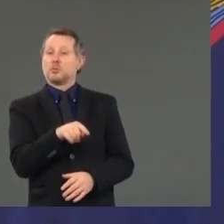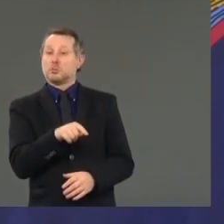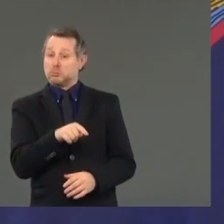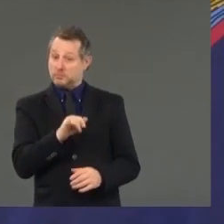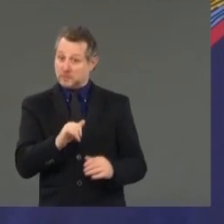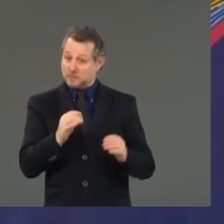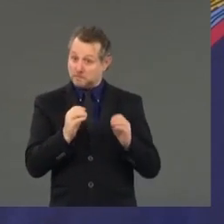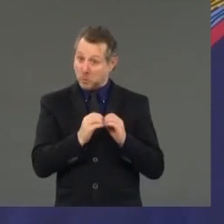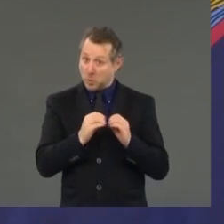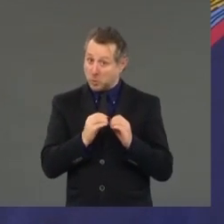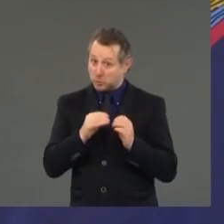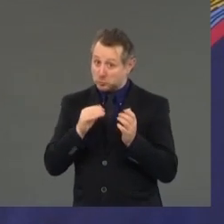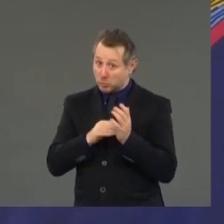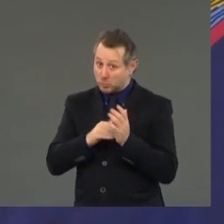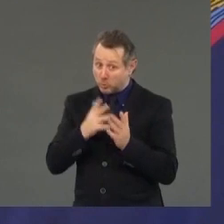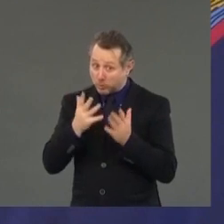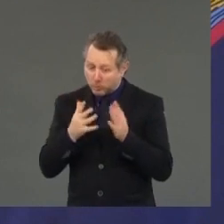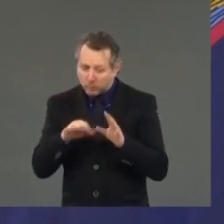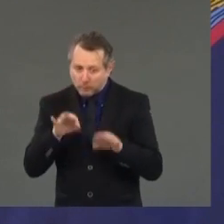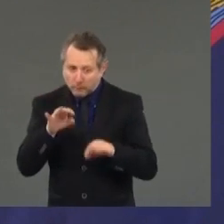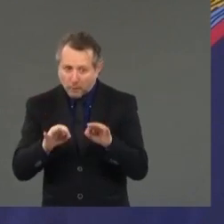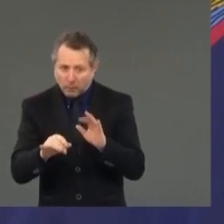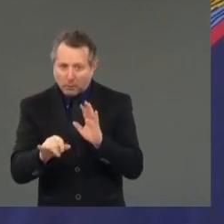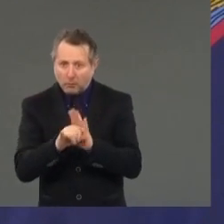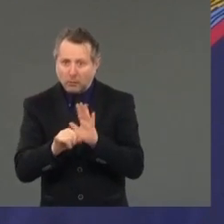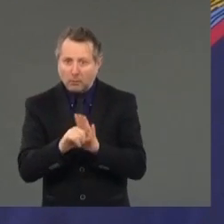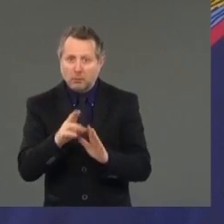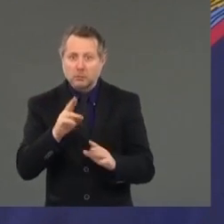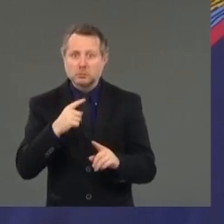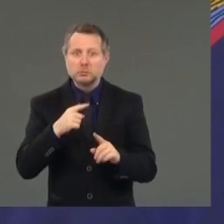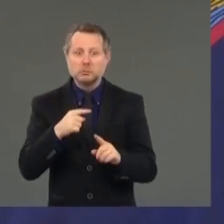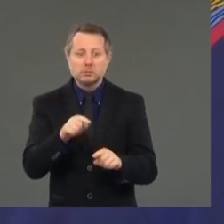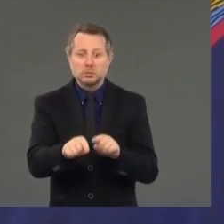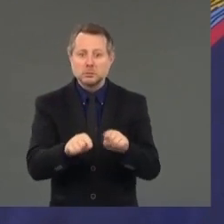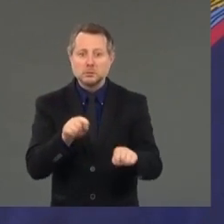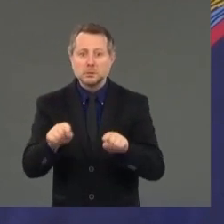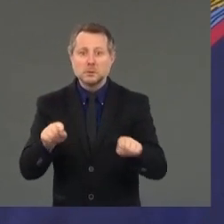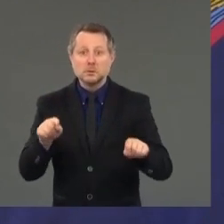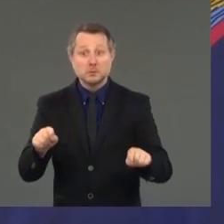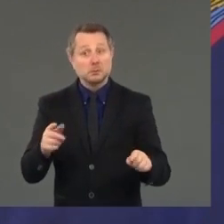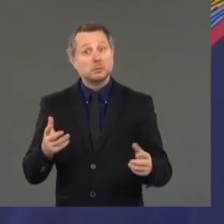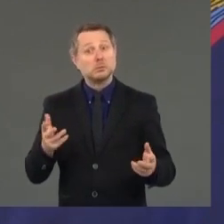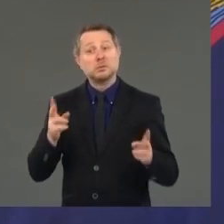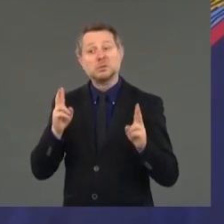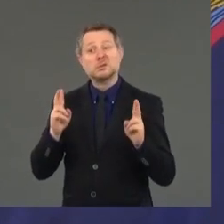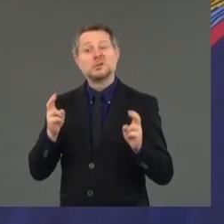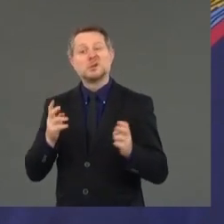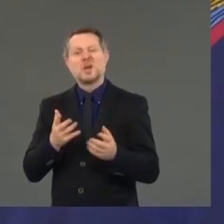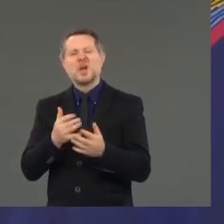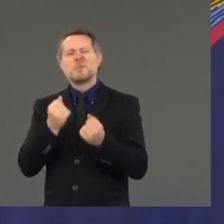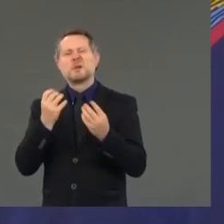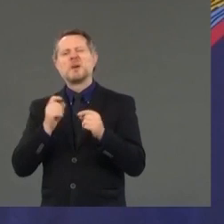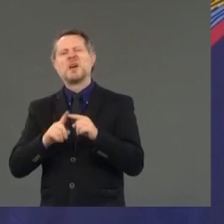DISCOVERY PHASE WE'RE IN. THE MORE THEY LOOK THE MORE THEY